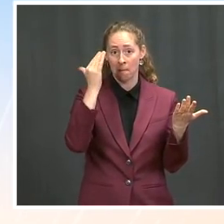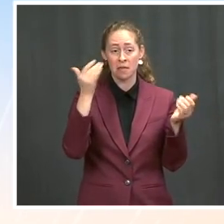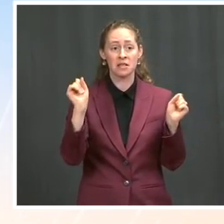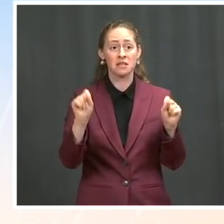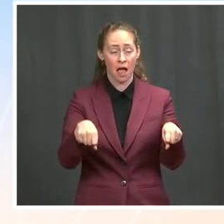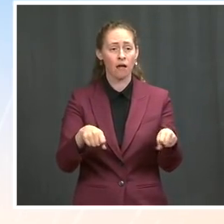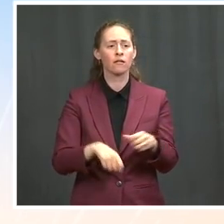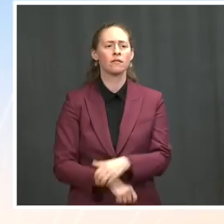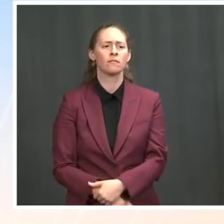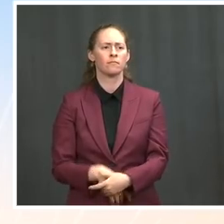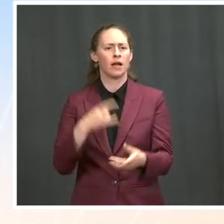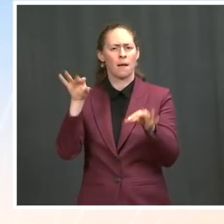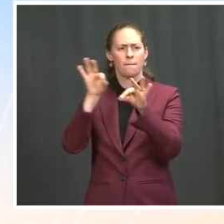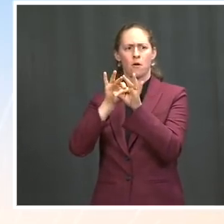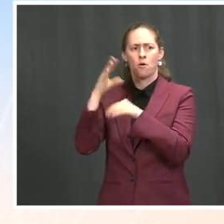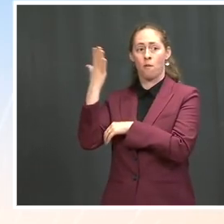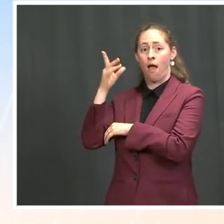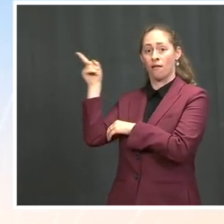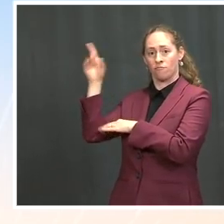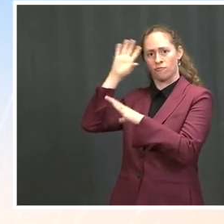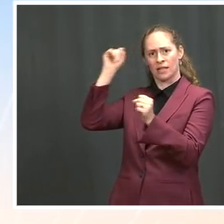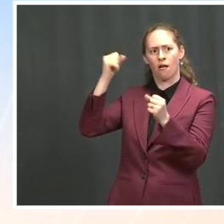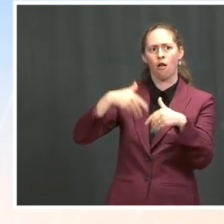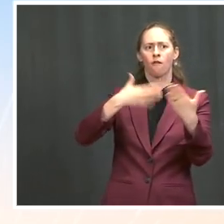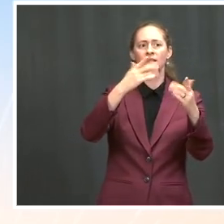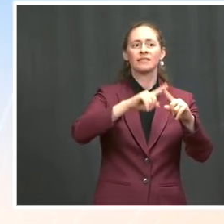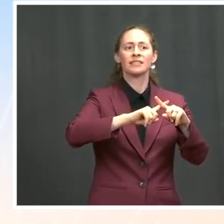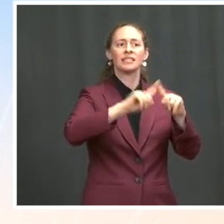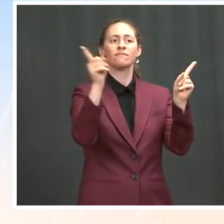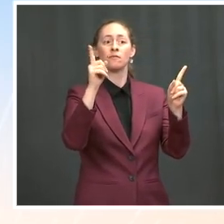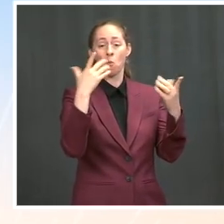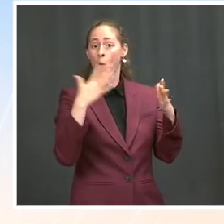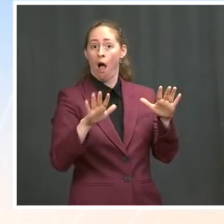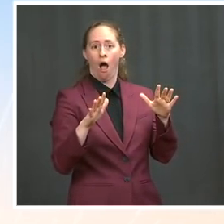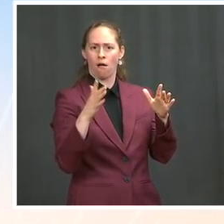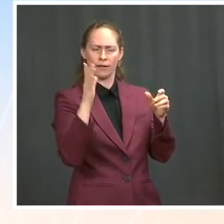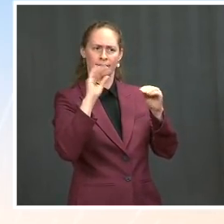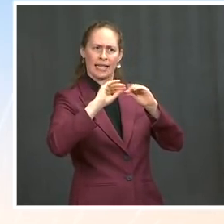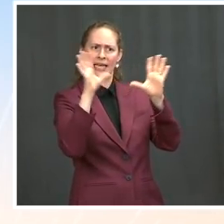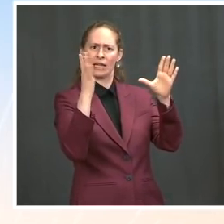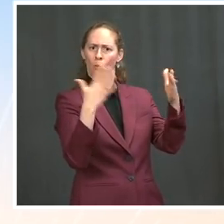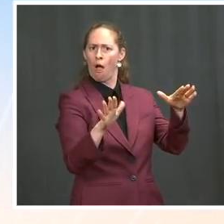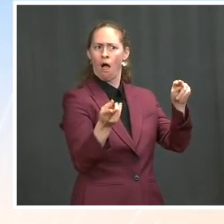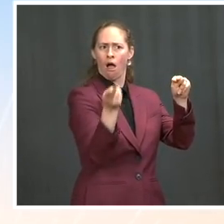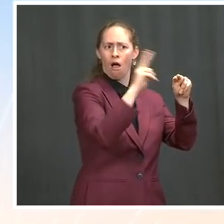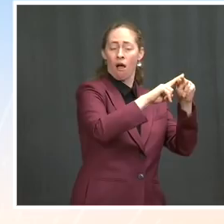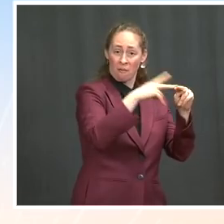that do not include raising any taxes. Is that a potential compromise that seems feasible?